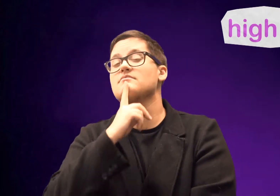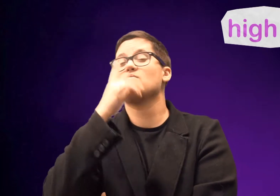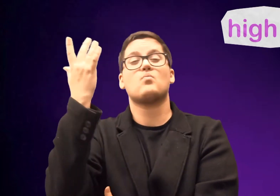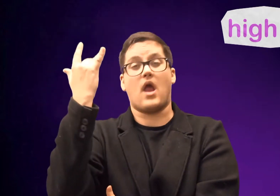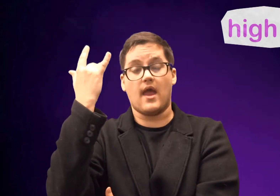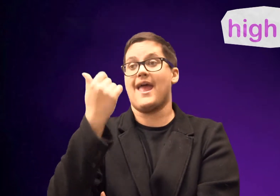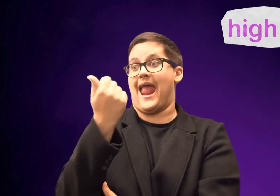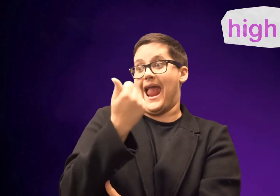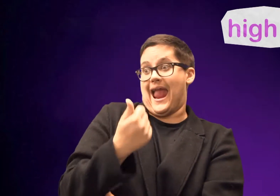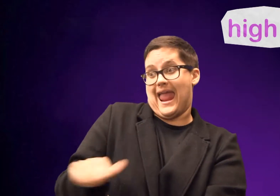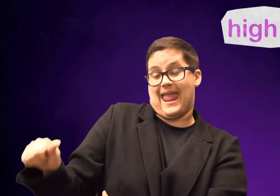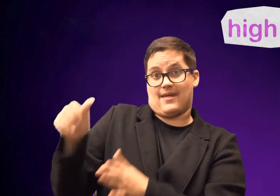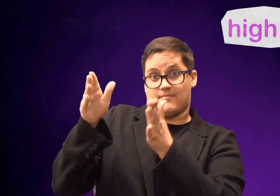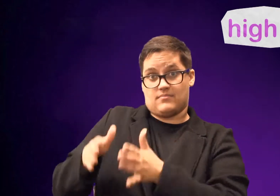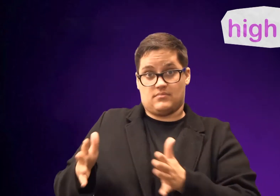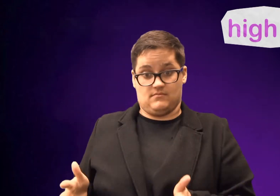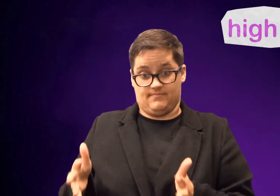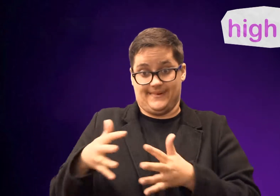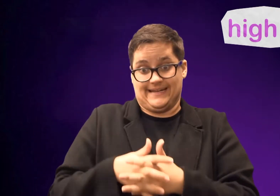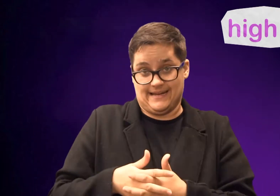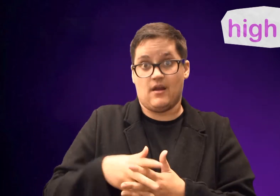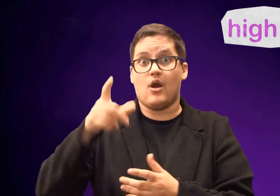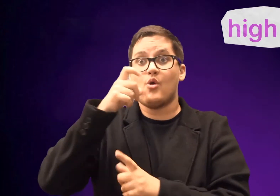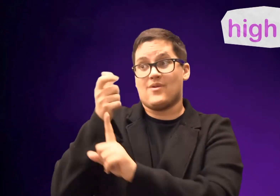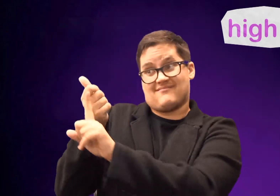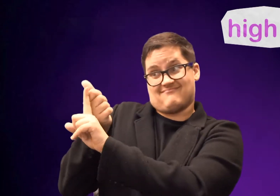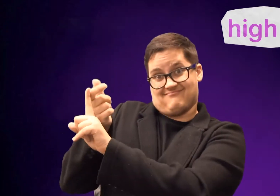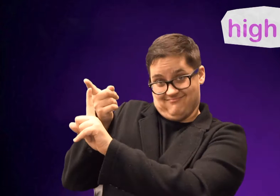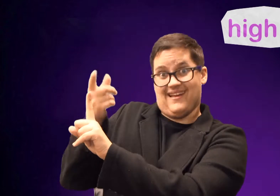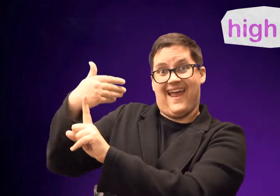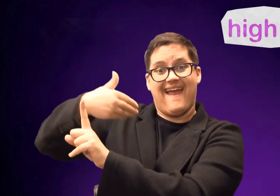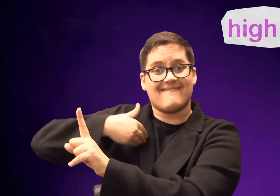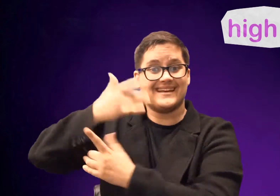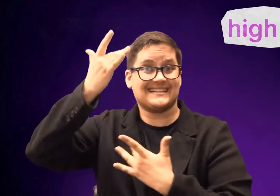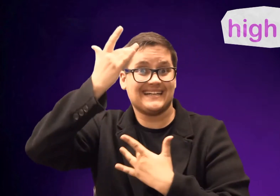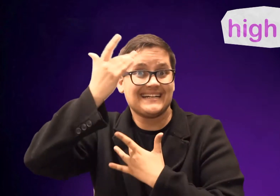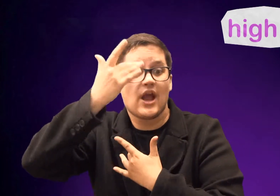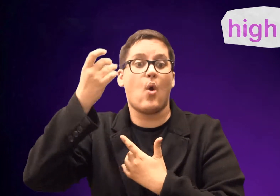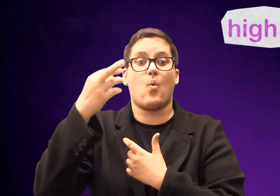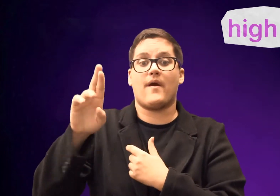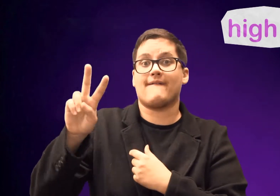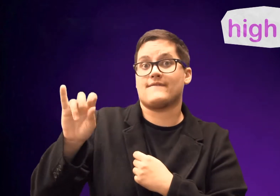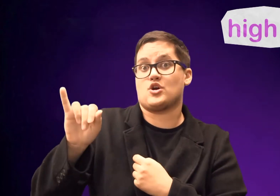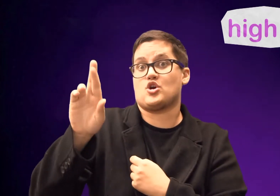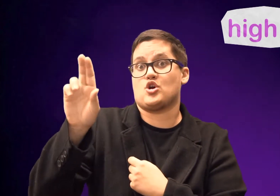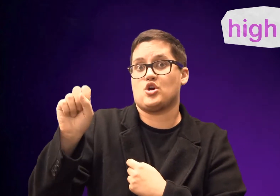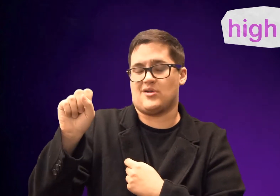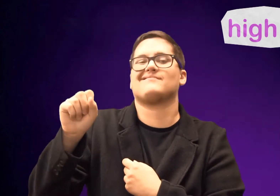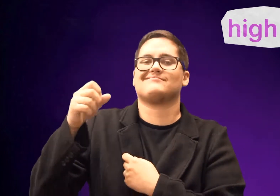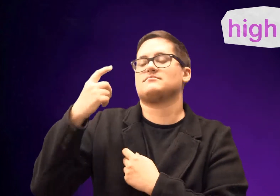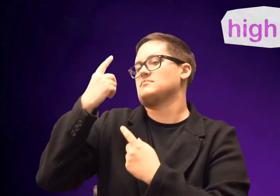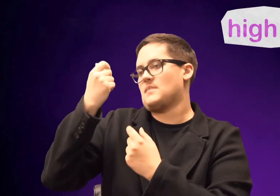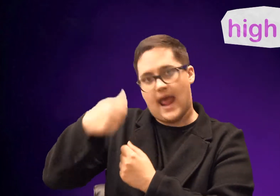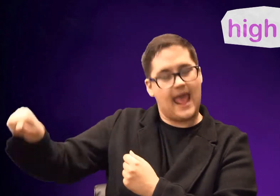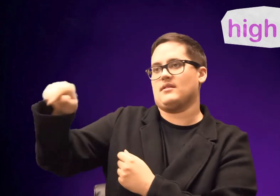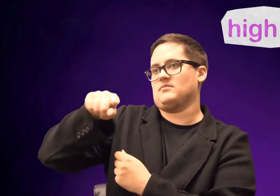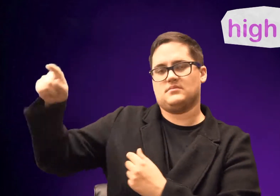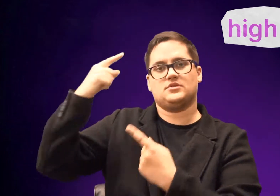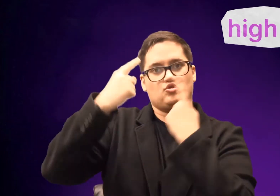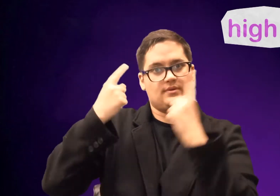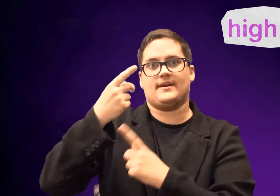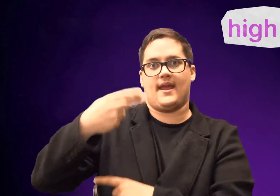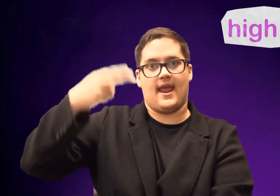Any person who gets pregnant and who also has any illness/virus are considered high risk.